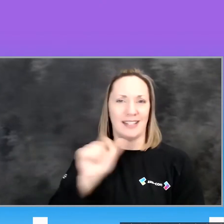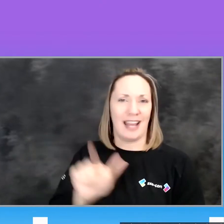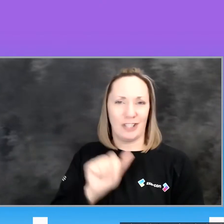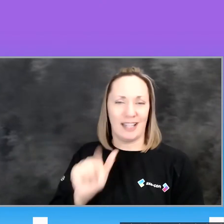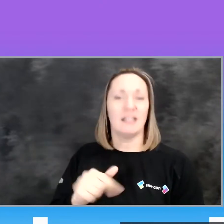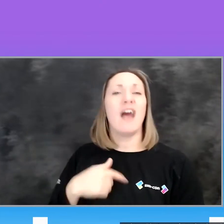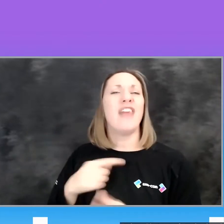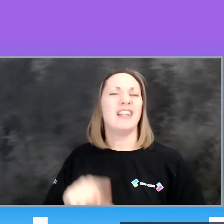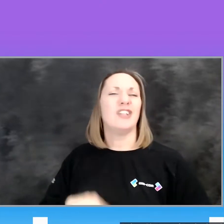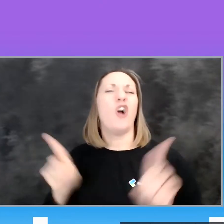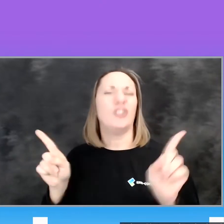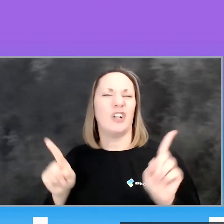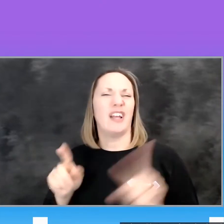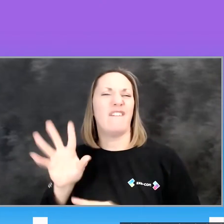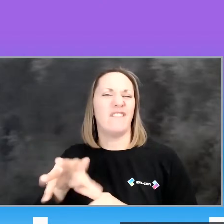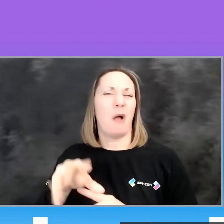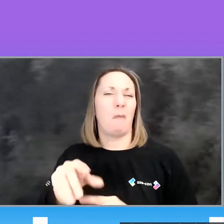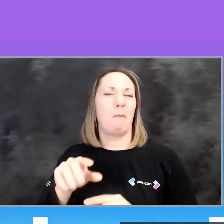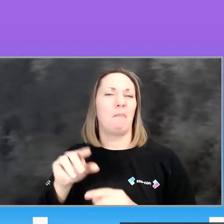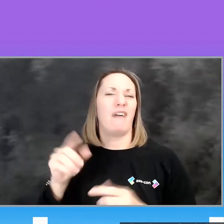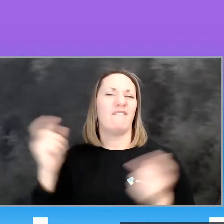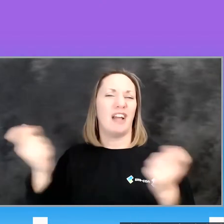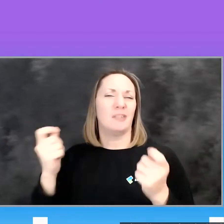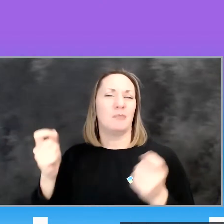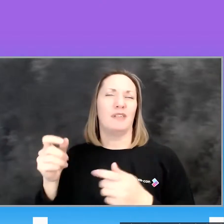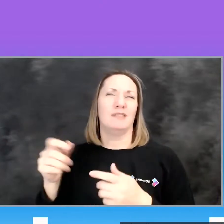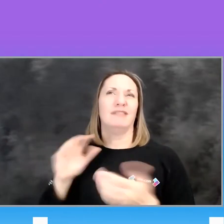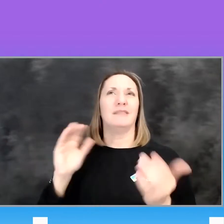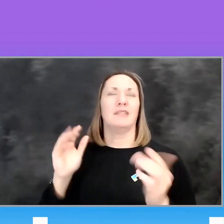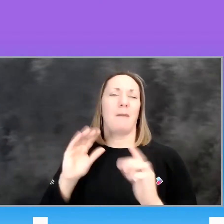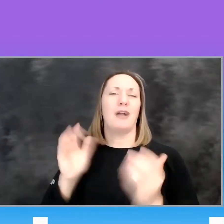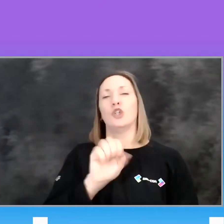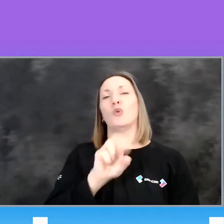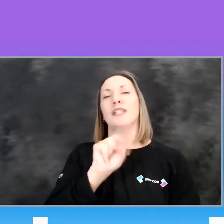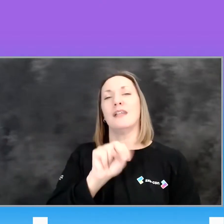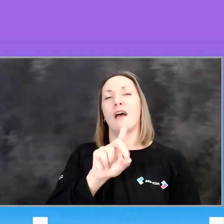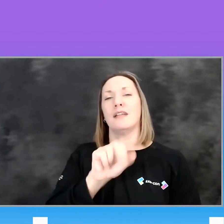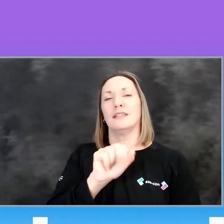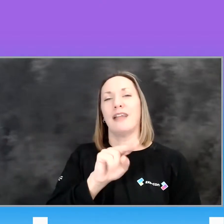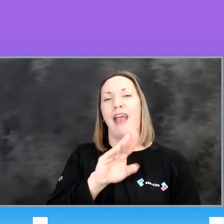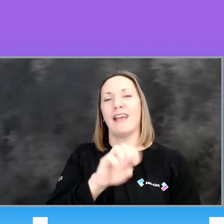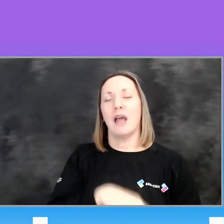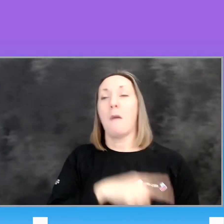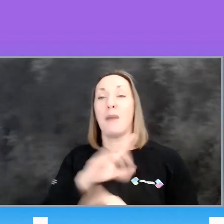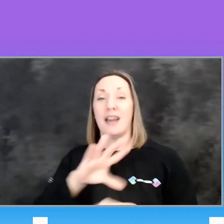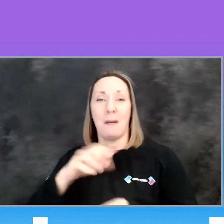alternative film festival to Sundance, and it was based in